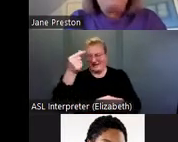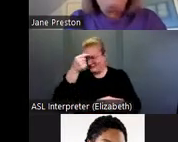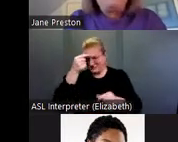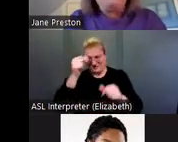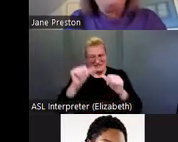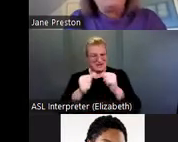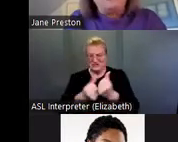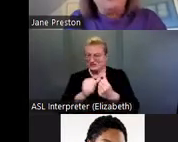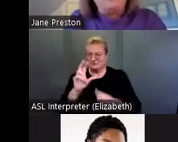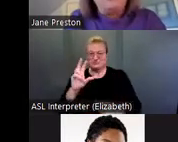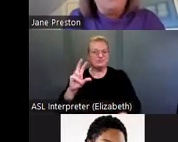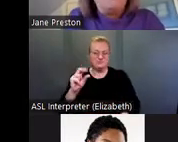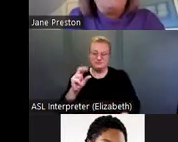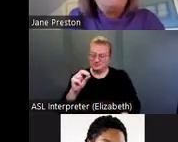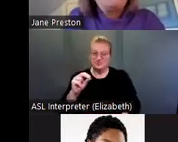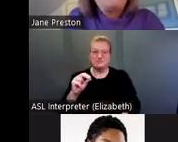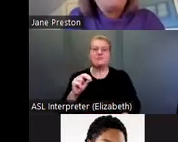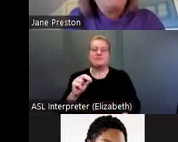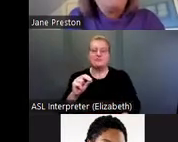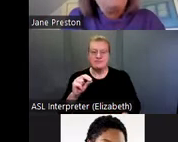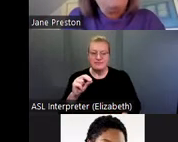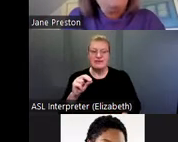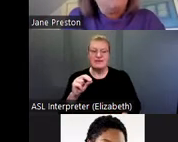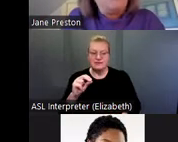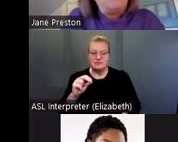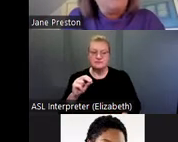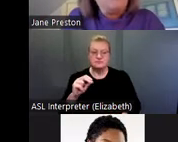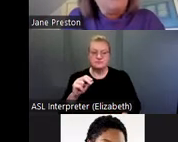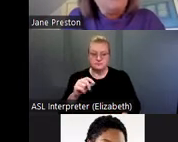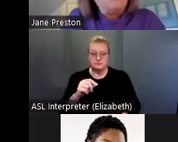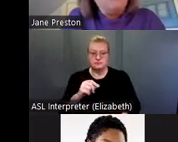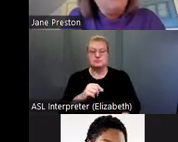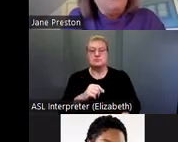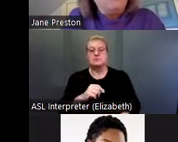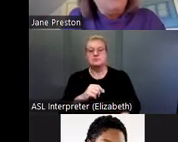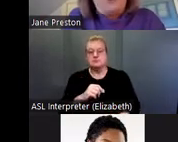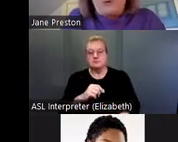but we are a grant seeker.